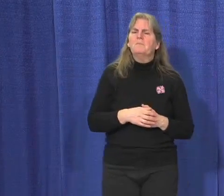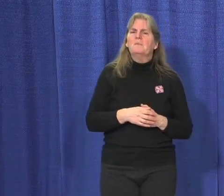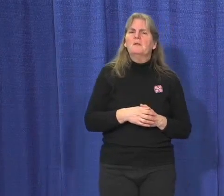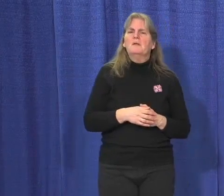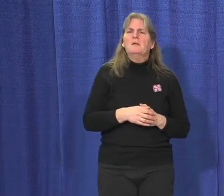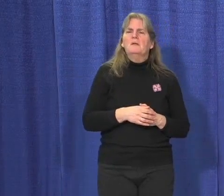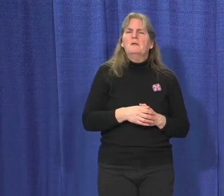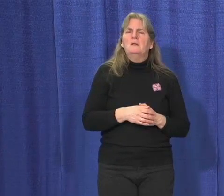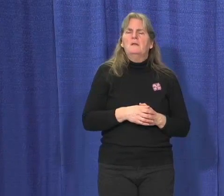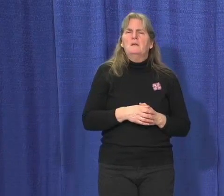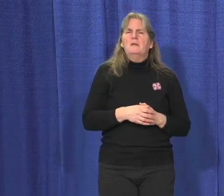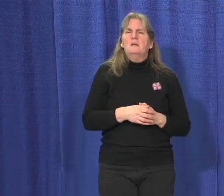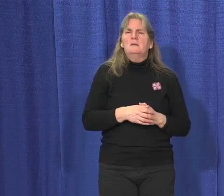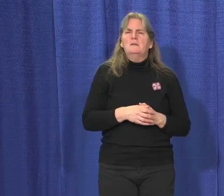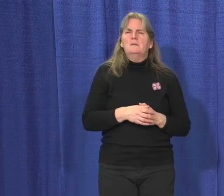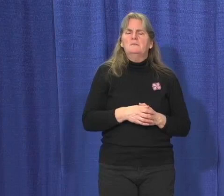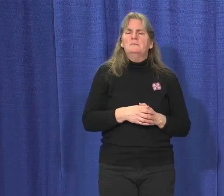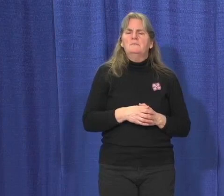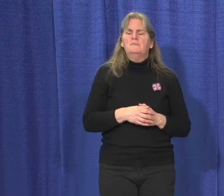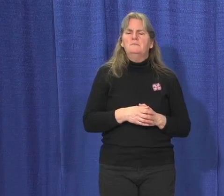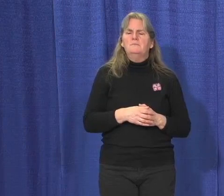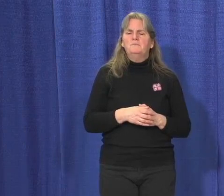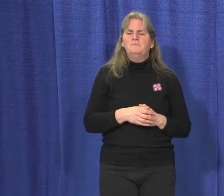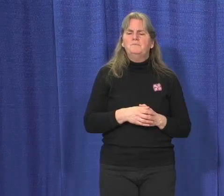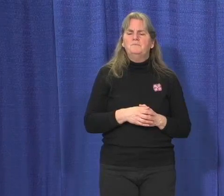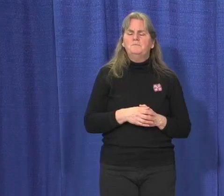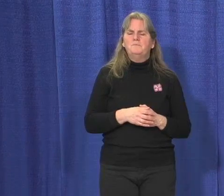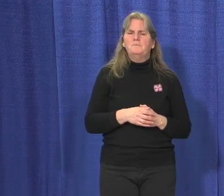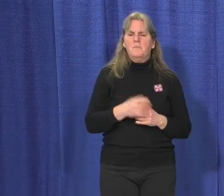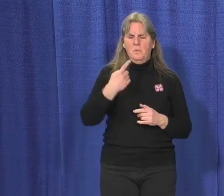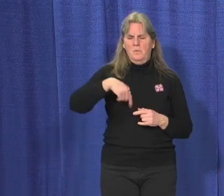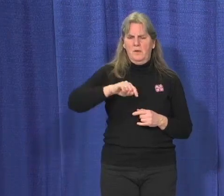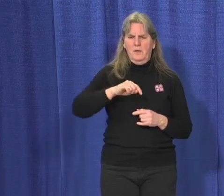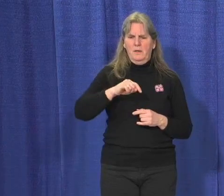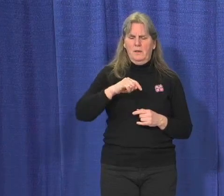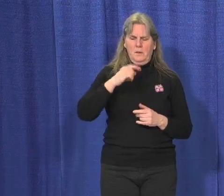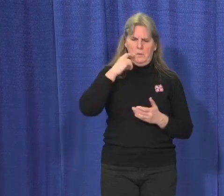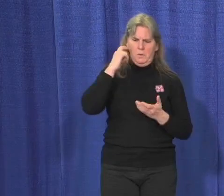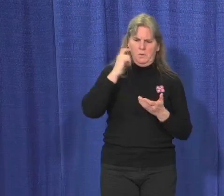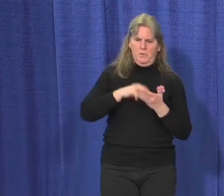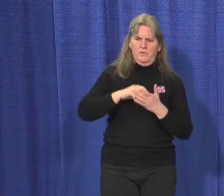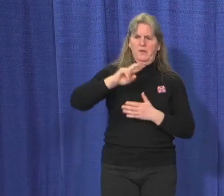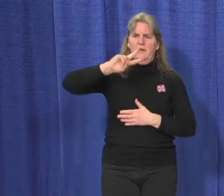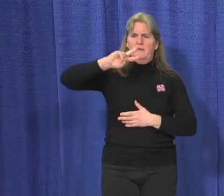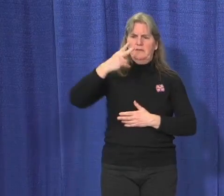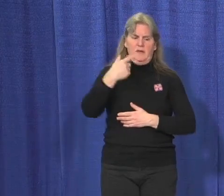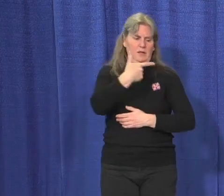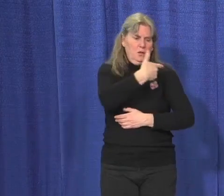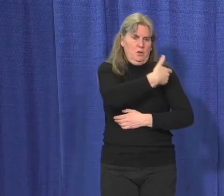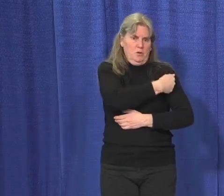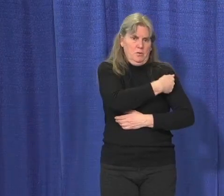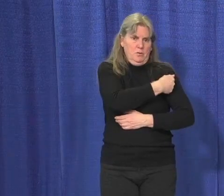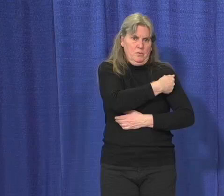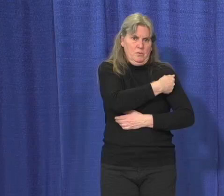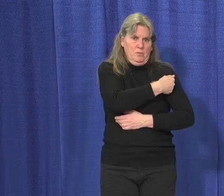I think it speaks to -- we have seen the second dose where